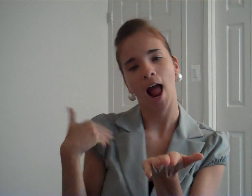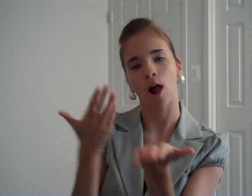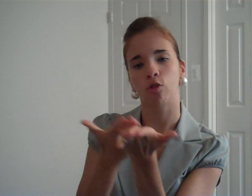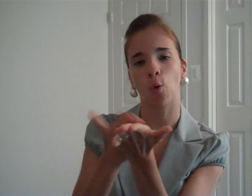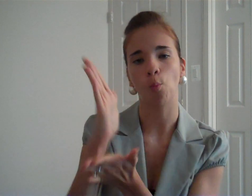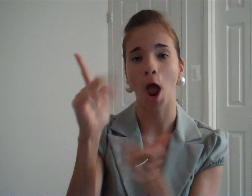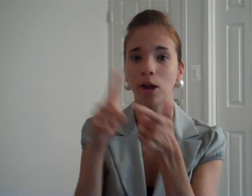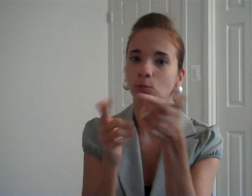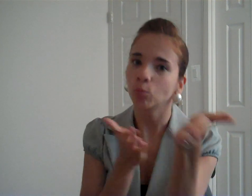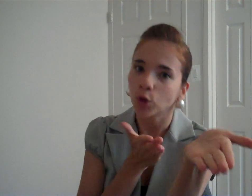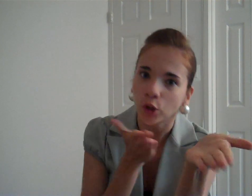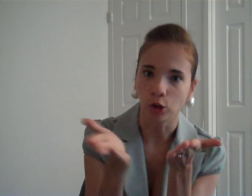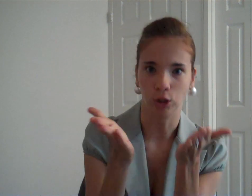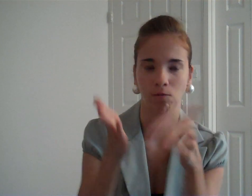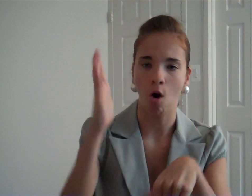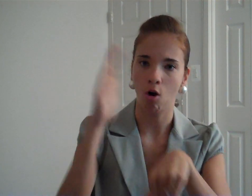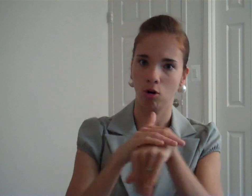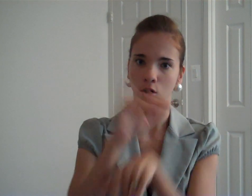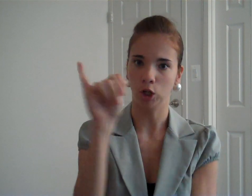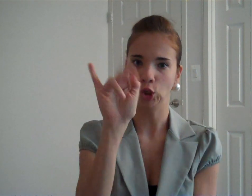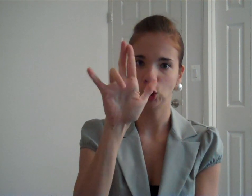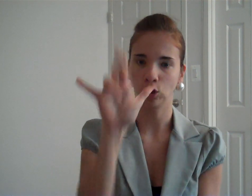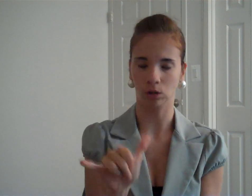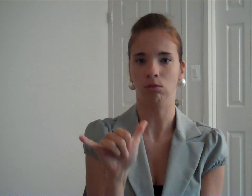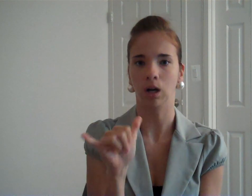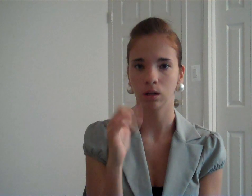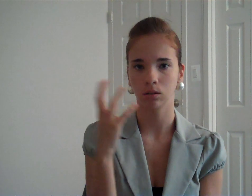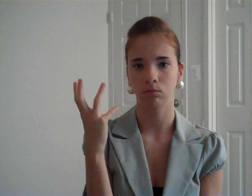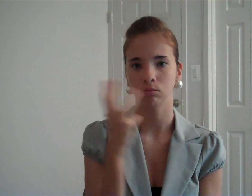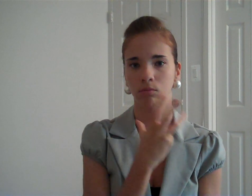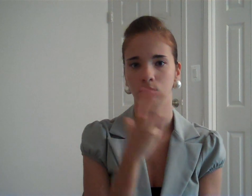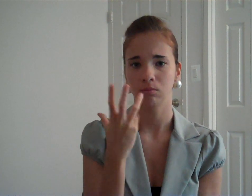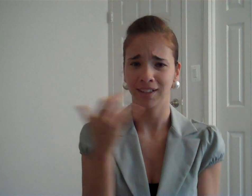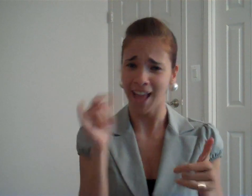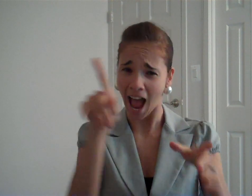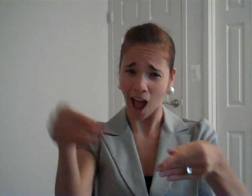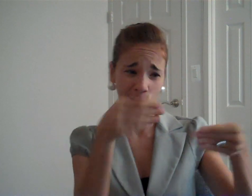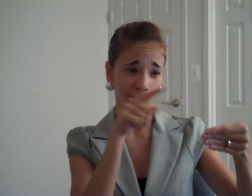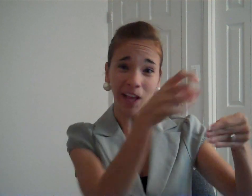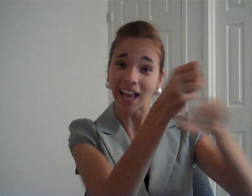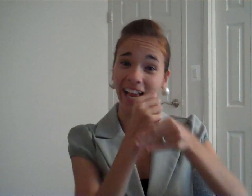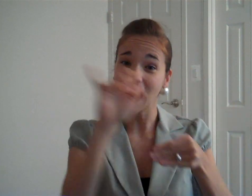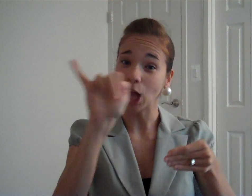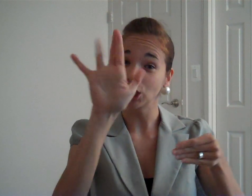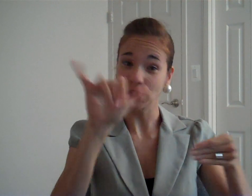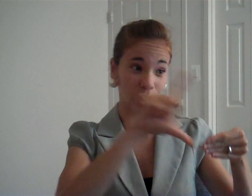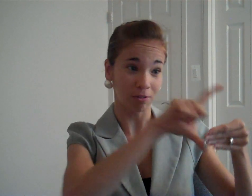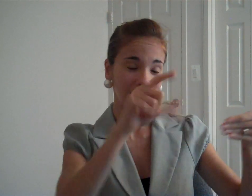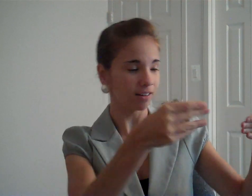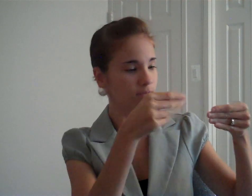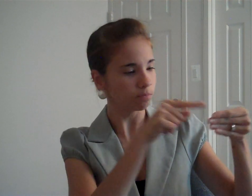to have the right to serve on a jury. Think about this... when you get a jury notice,